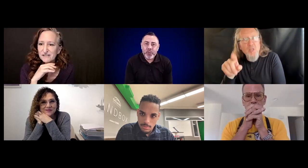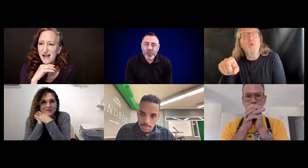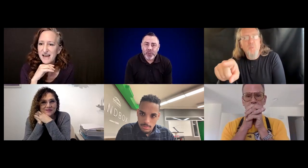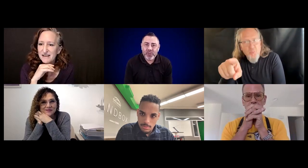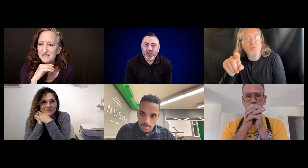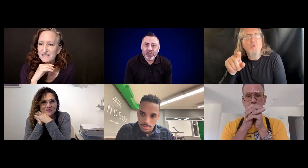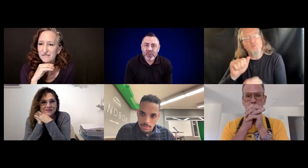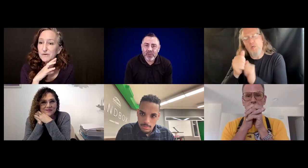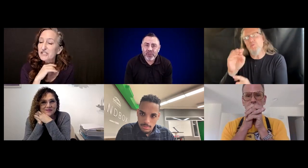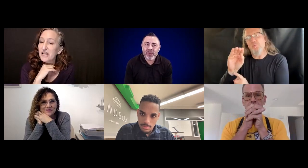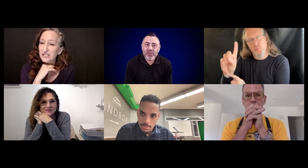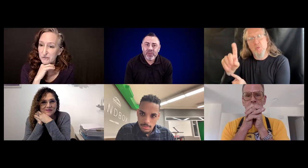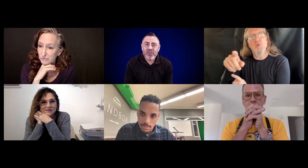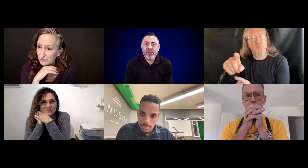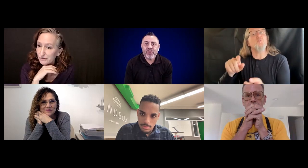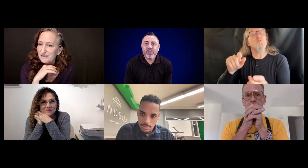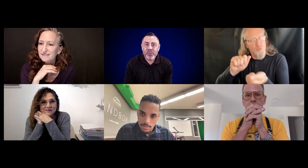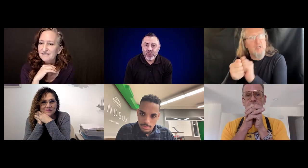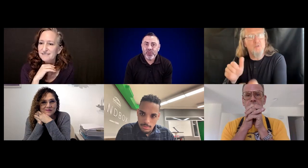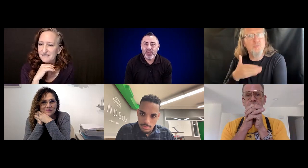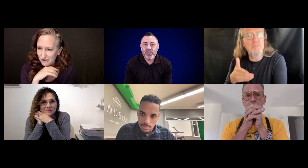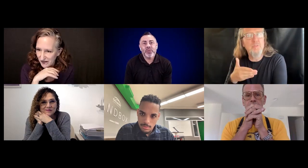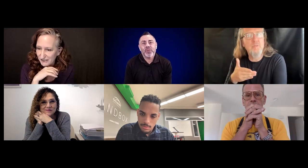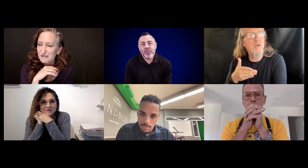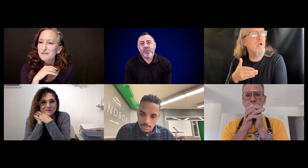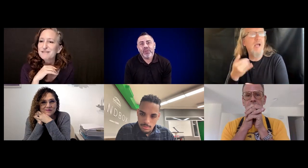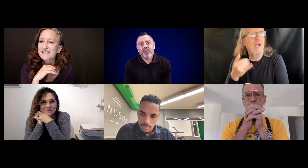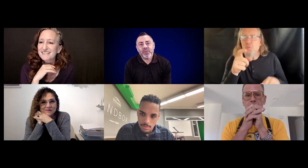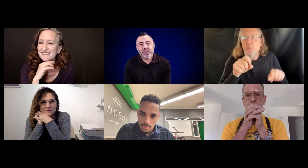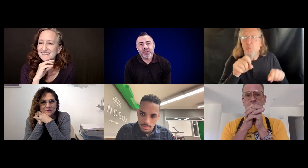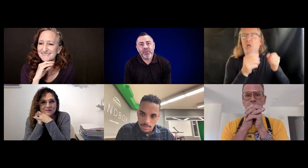If you want to change the mood, you change the music.